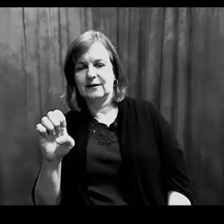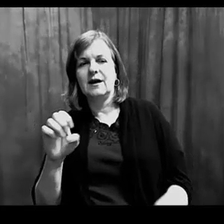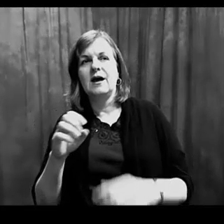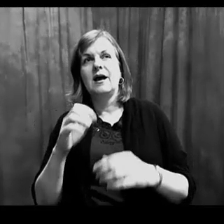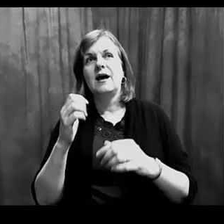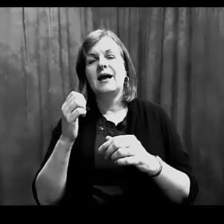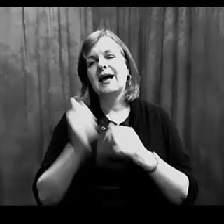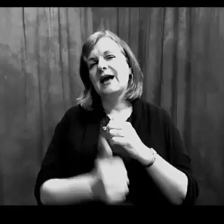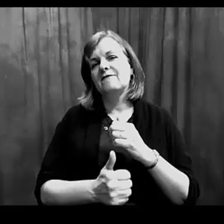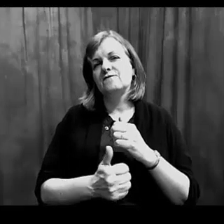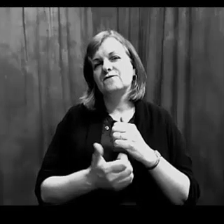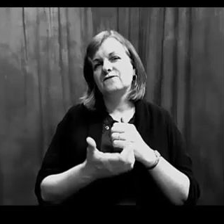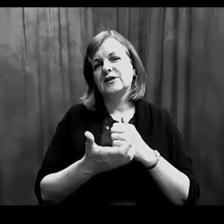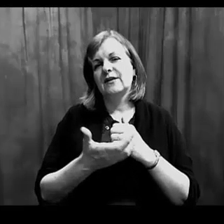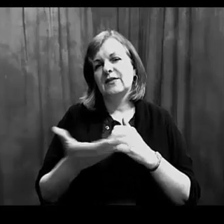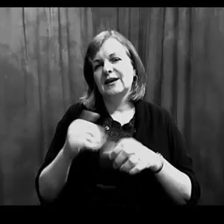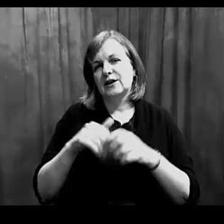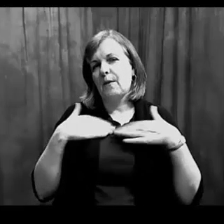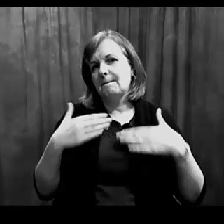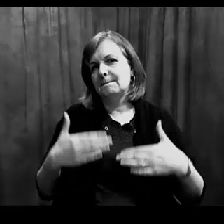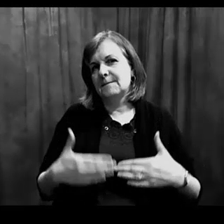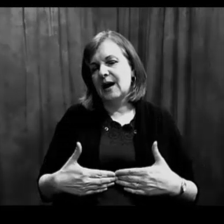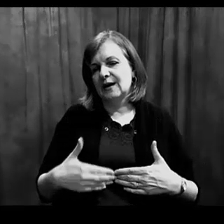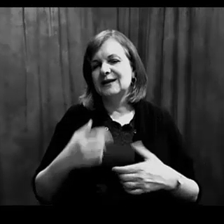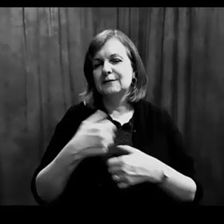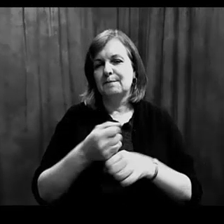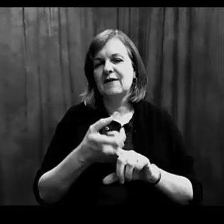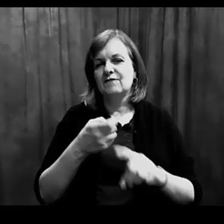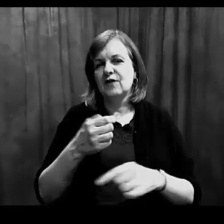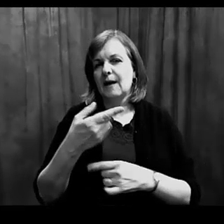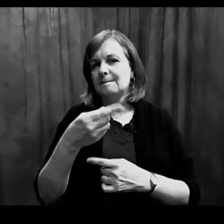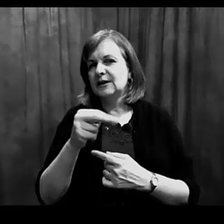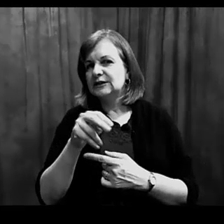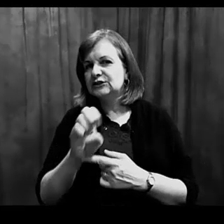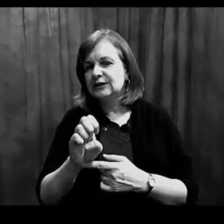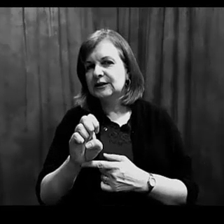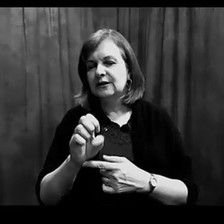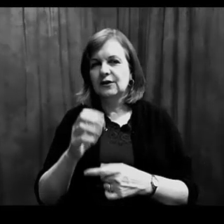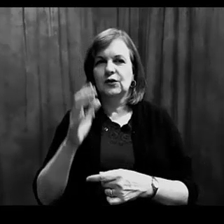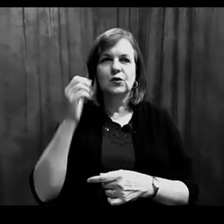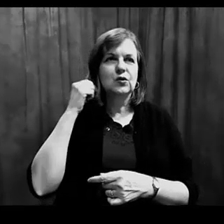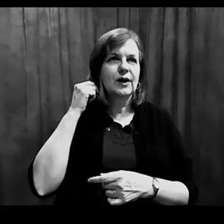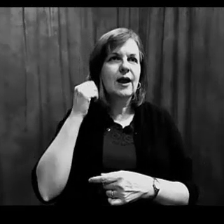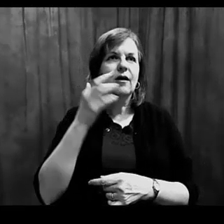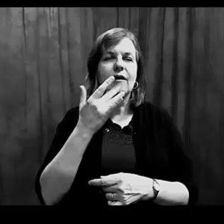everything about you has a gene that makes it! your eye color your hair color how long your